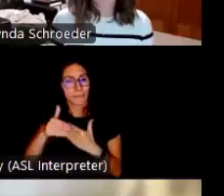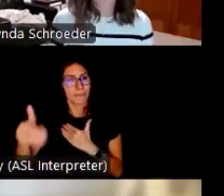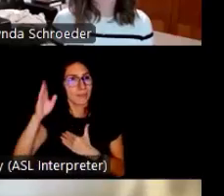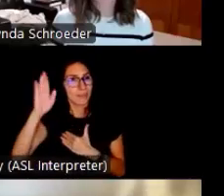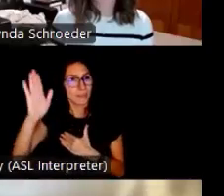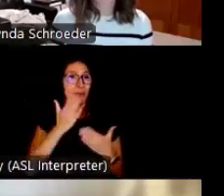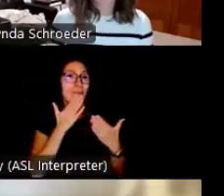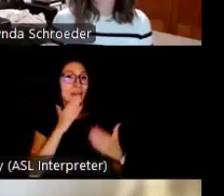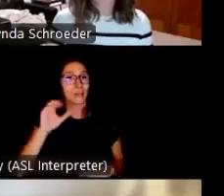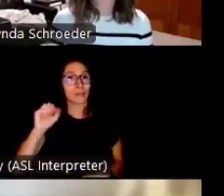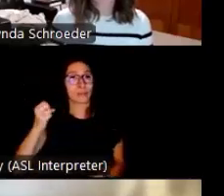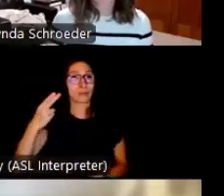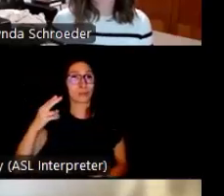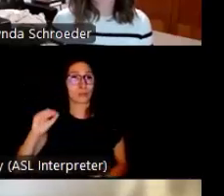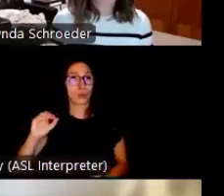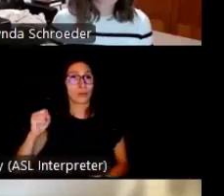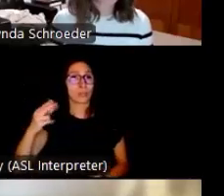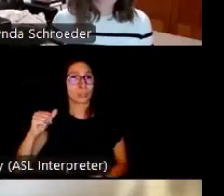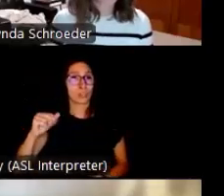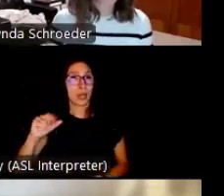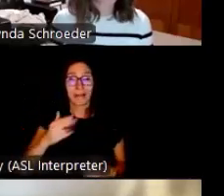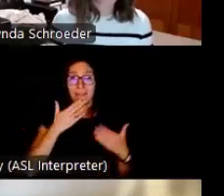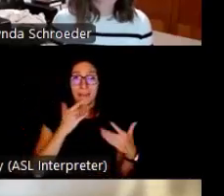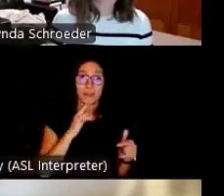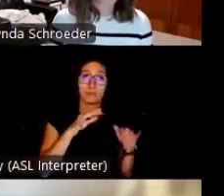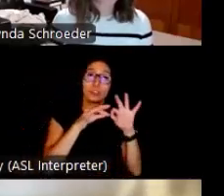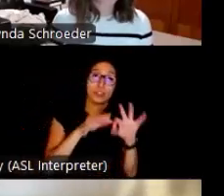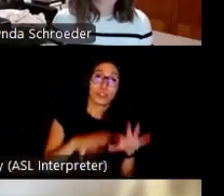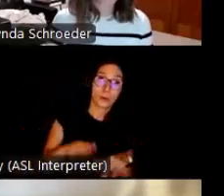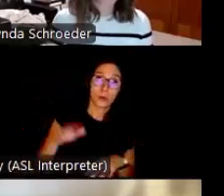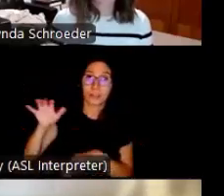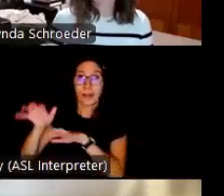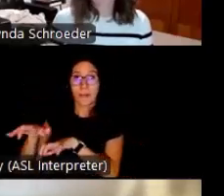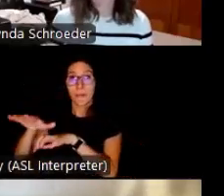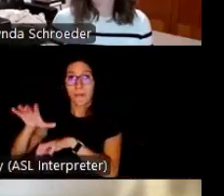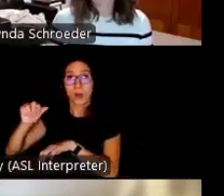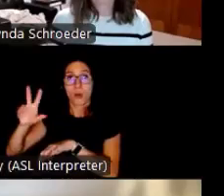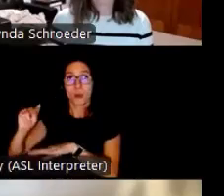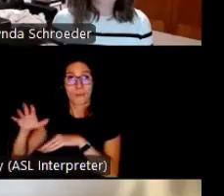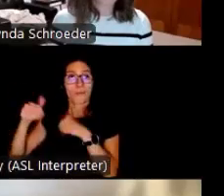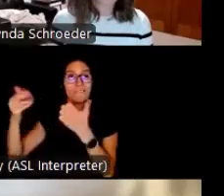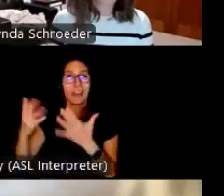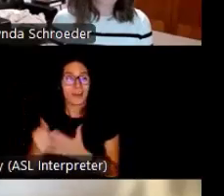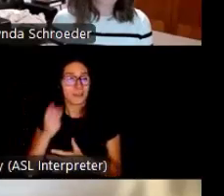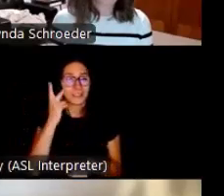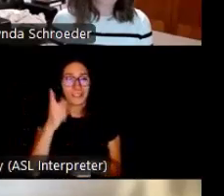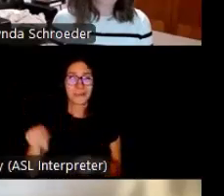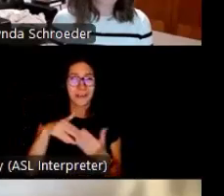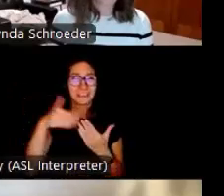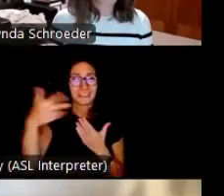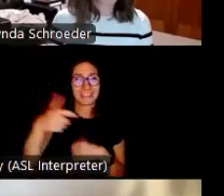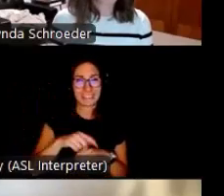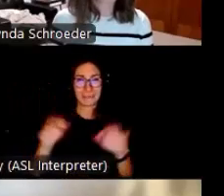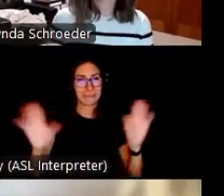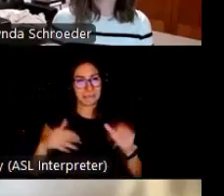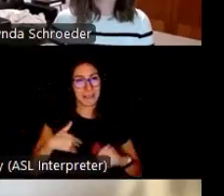Thank you to our ASL and our interpreters. And we will see you next time. Have a good day.